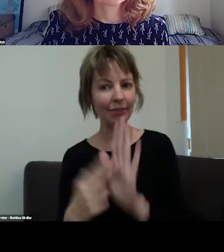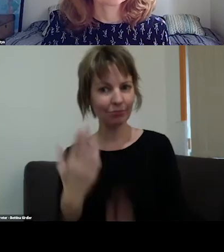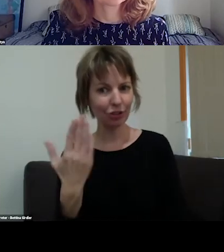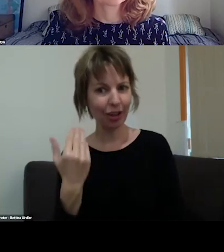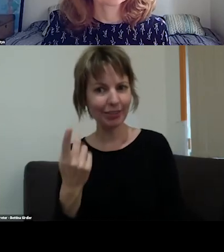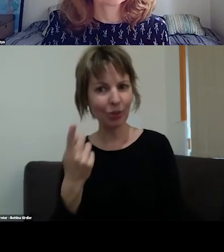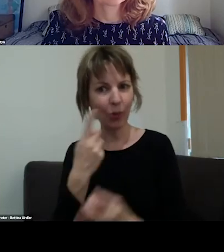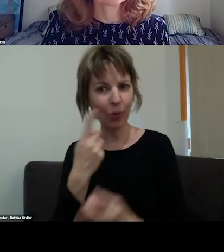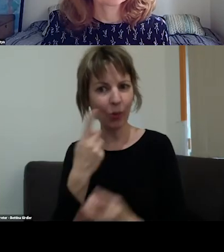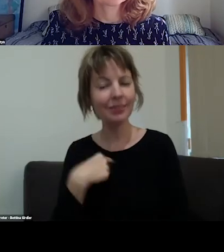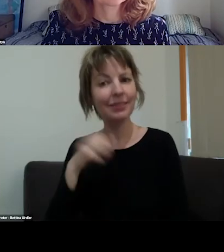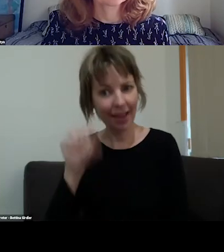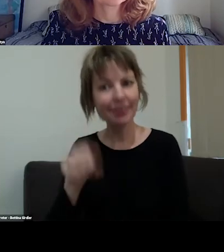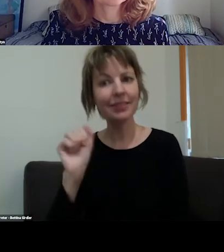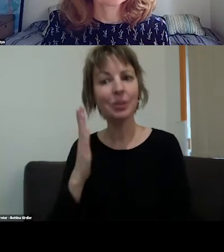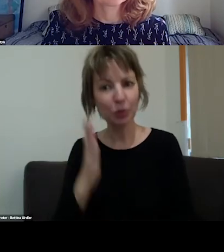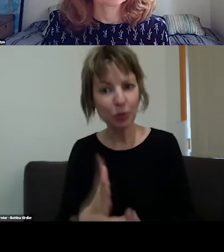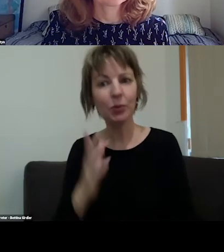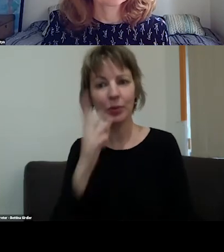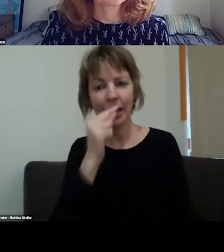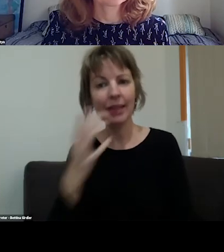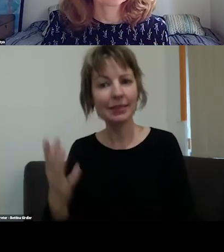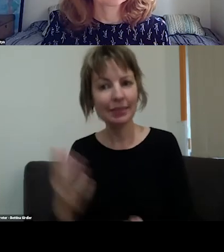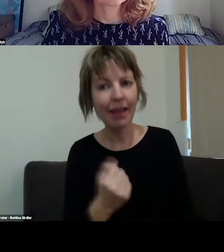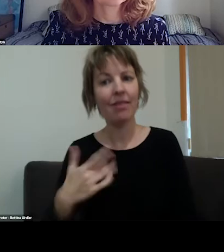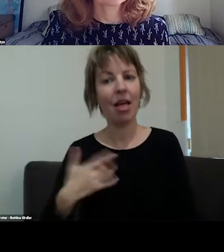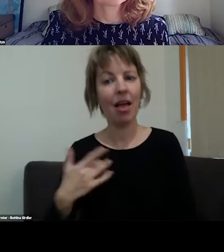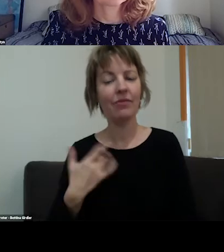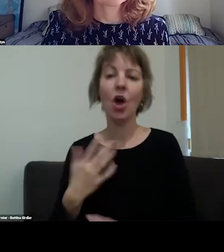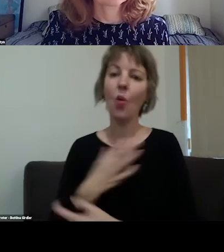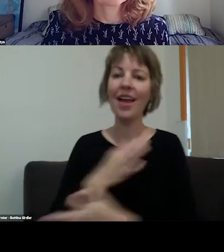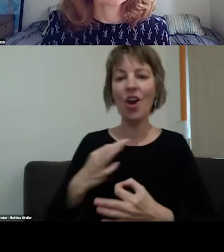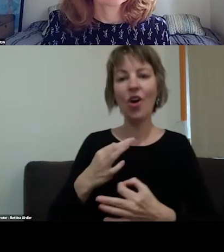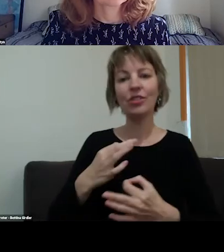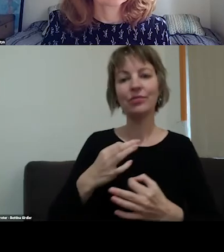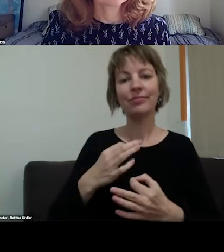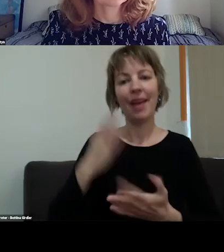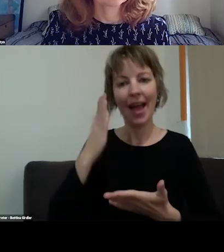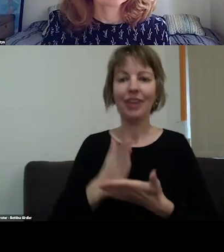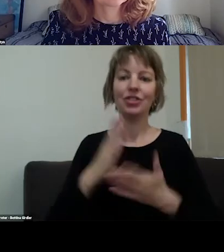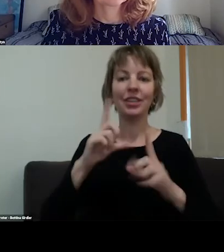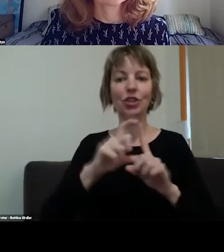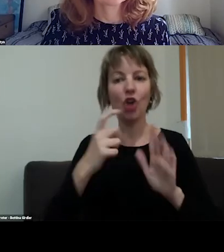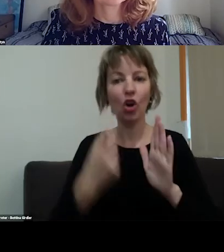you know, even though we're not on the frontline and we're not doctors and we're not literally there saving lives, I think the stats